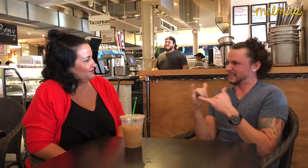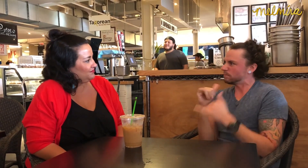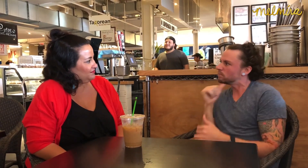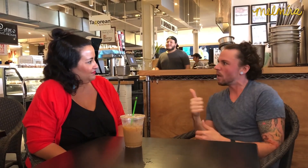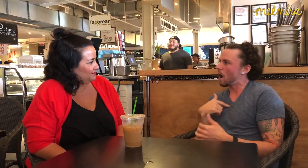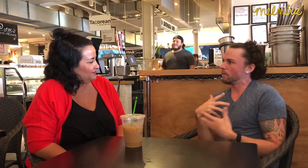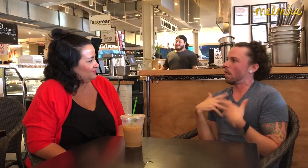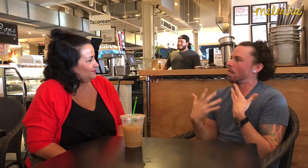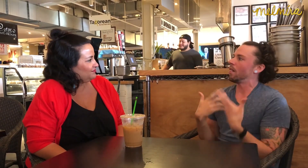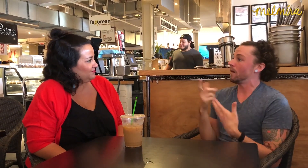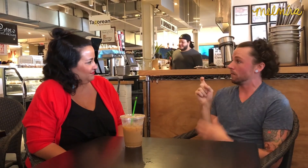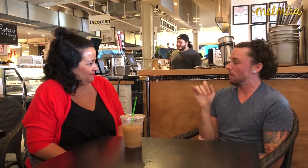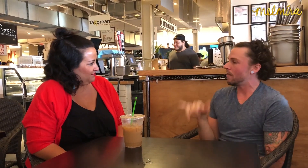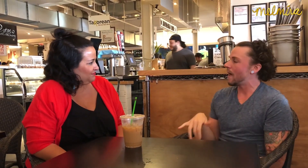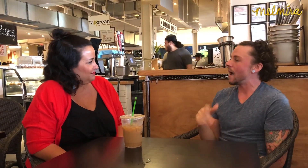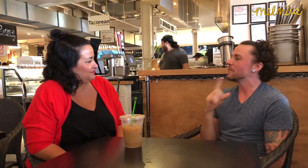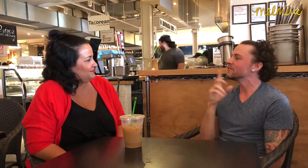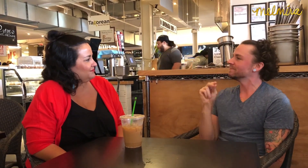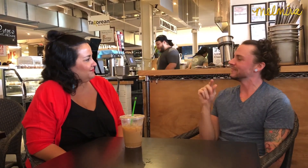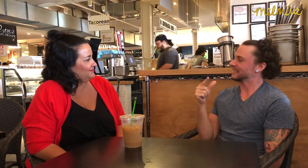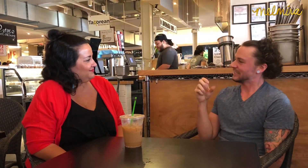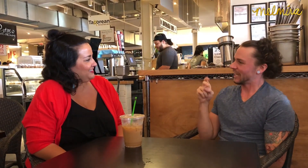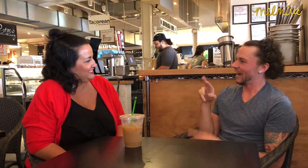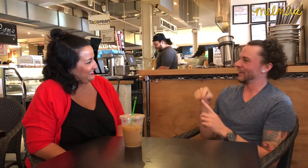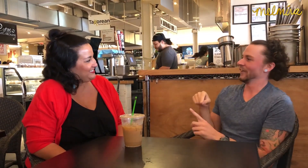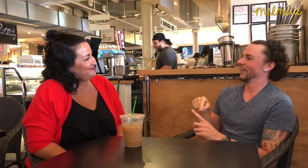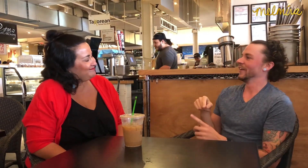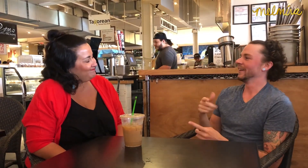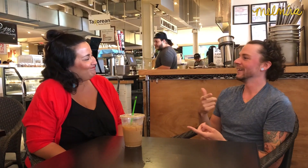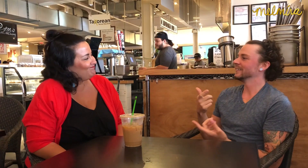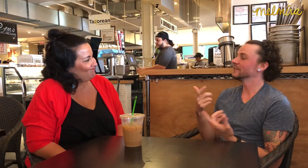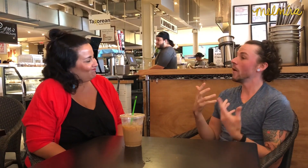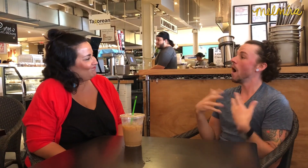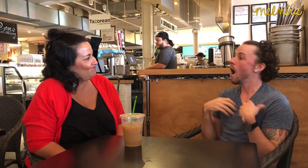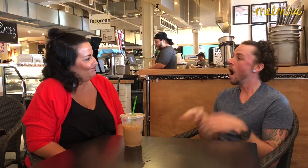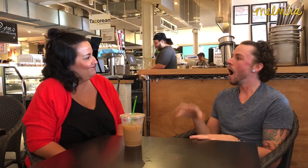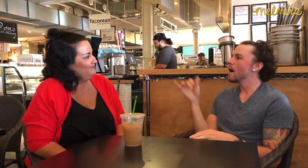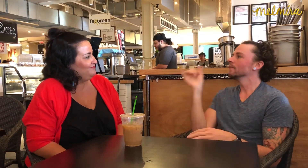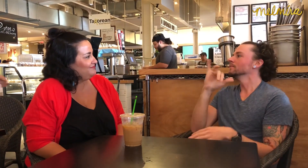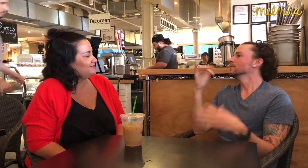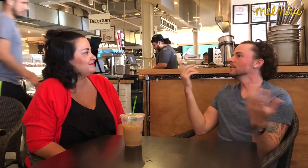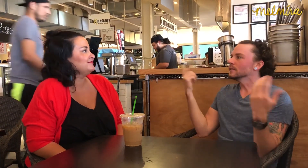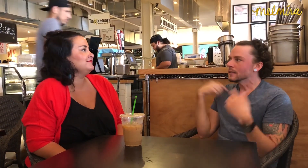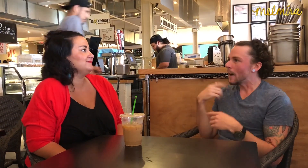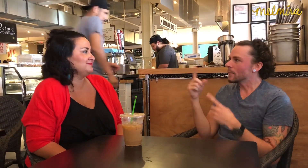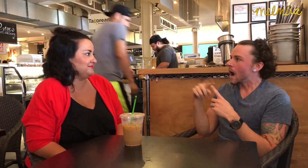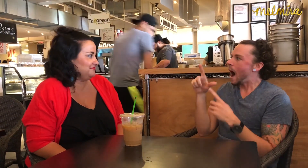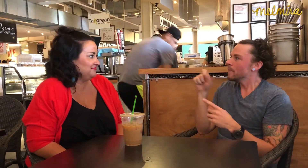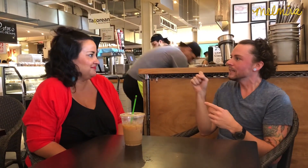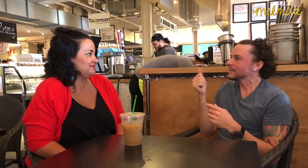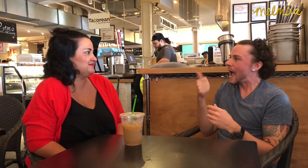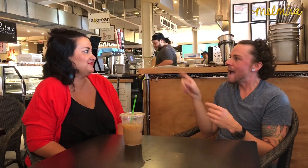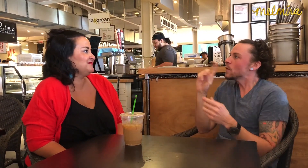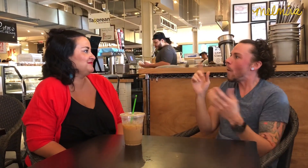in the mirror as you do. Is it because of those things? No, it's actually because of my gender. Once I had my breasts removed, I could be topless anywhere.